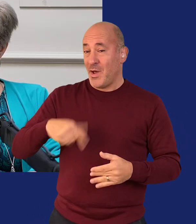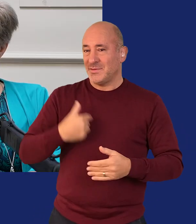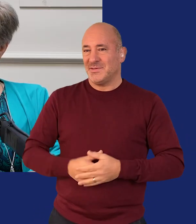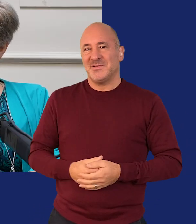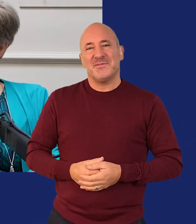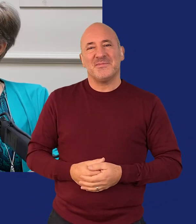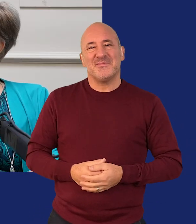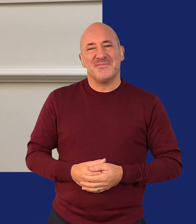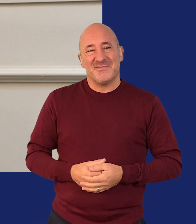Certainly.